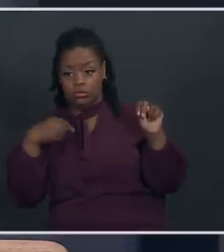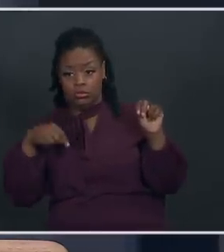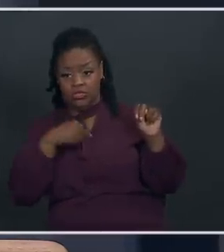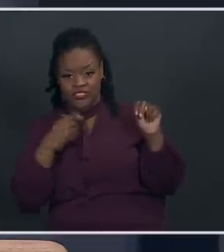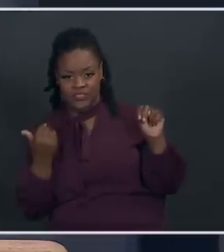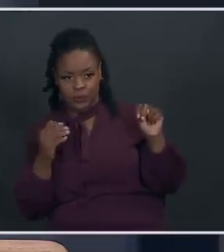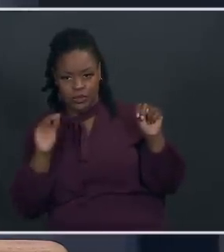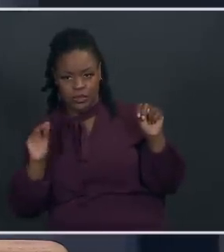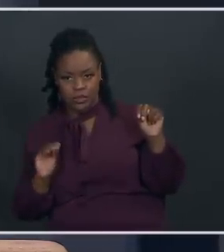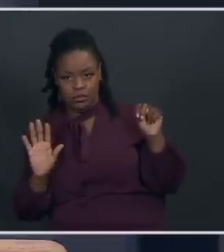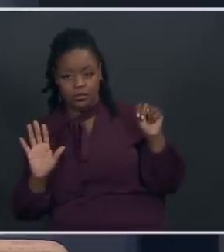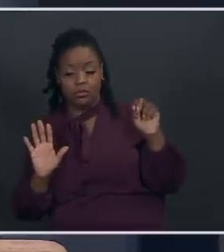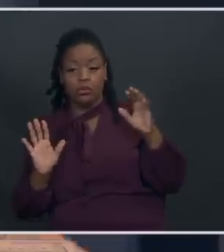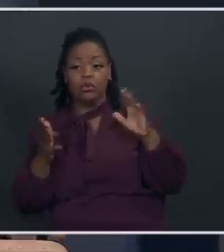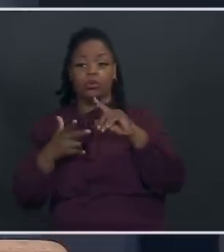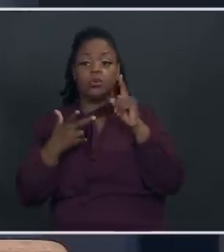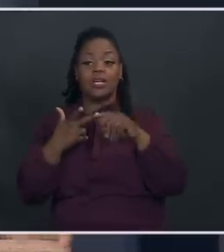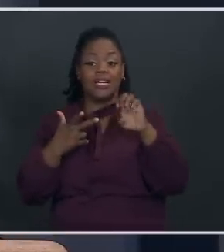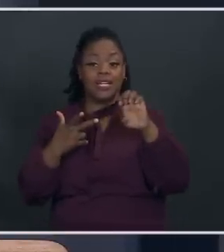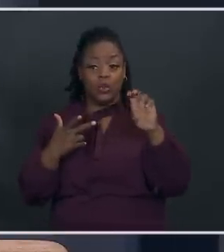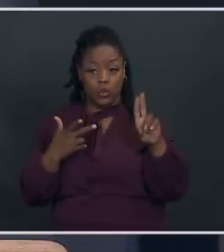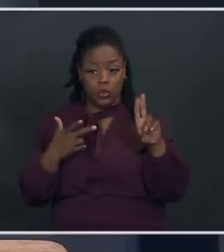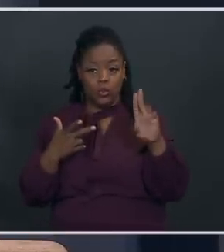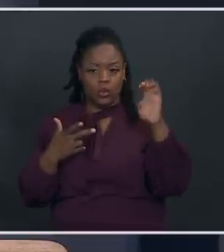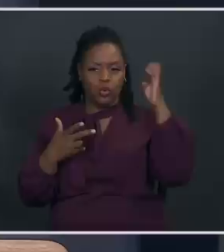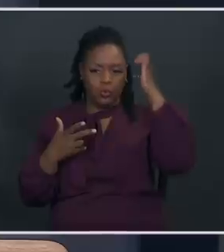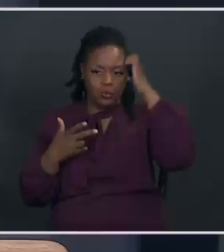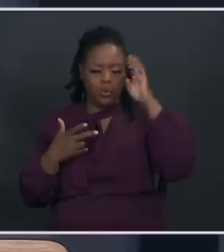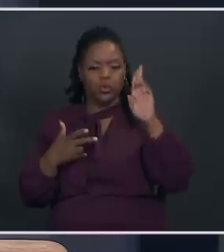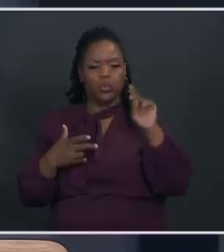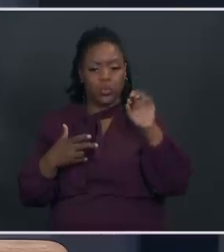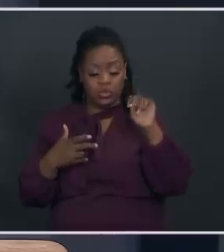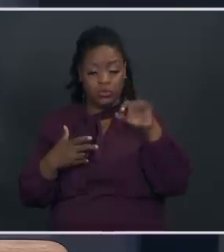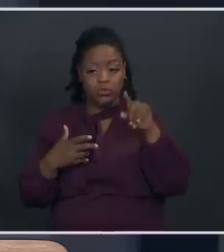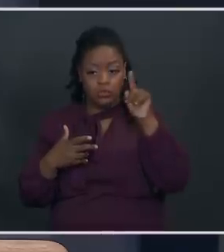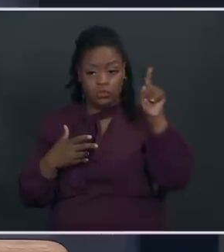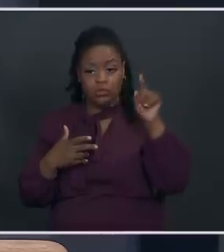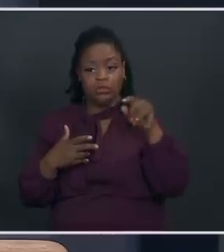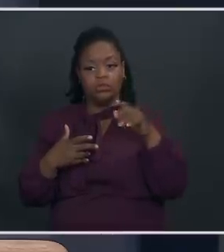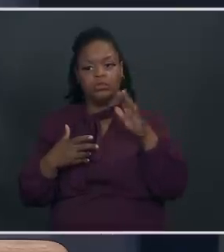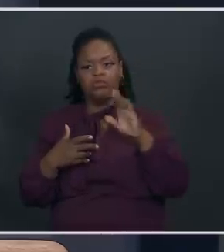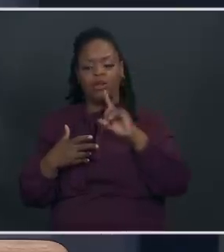that are more than 55 percent or so.